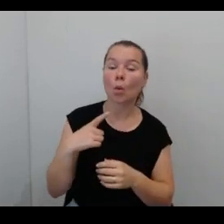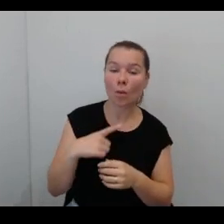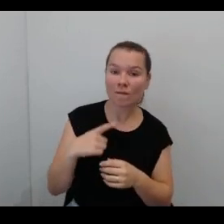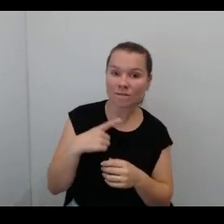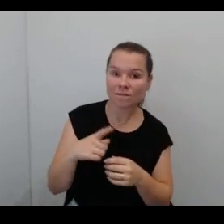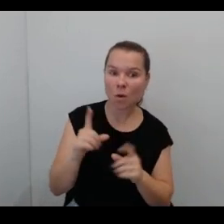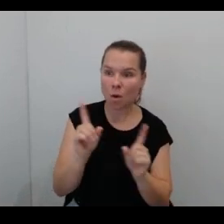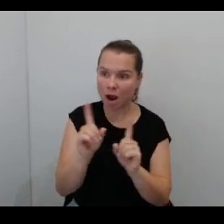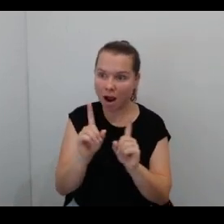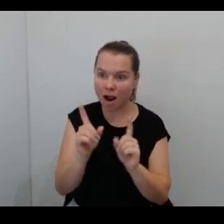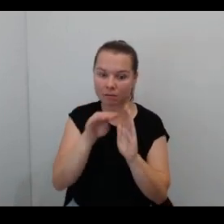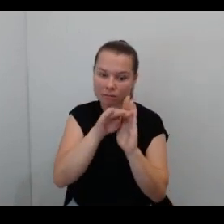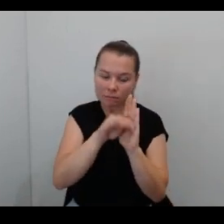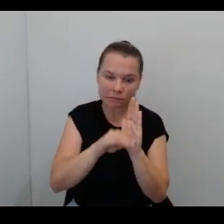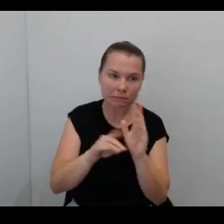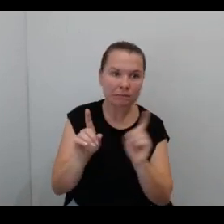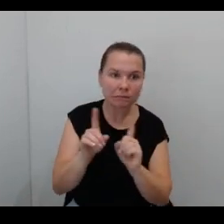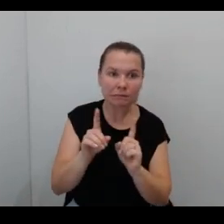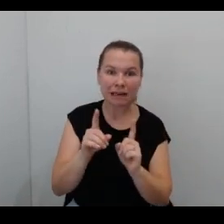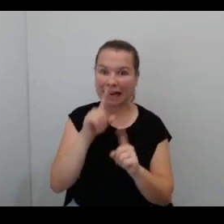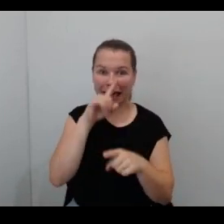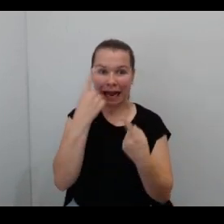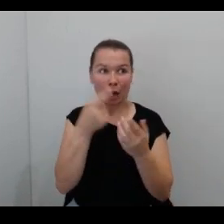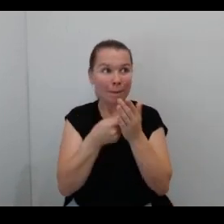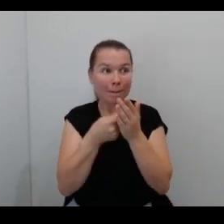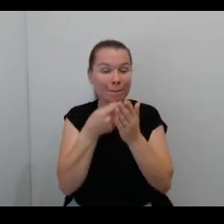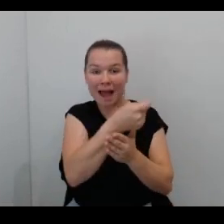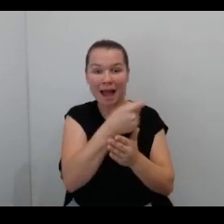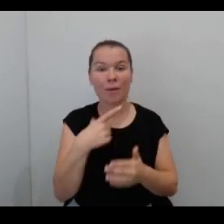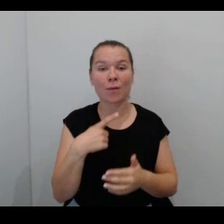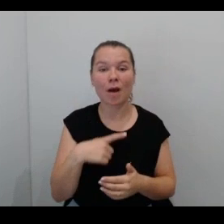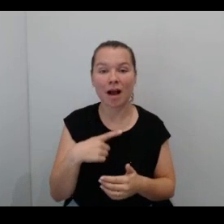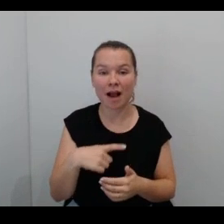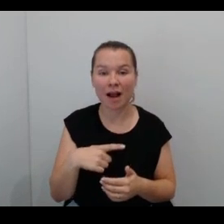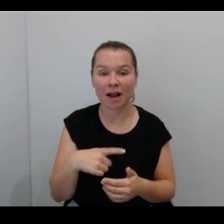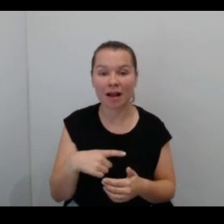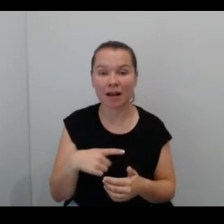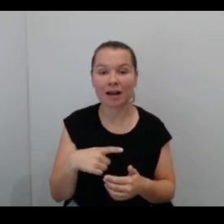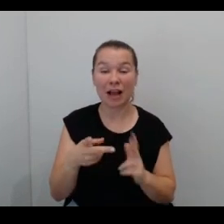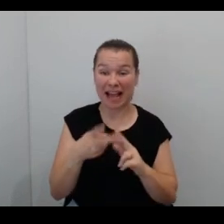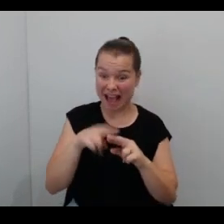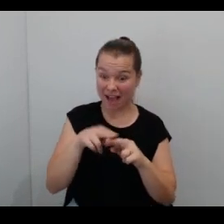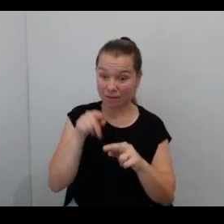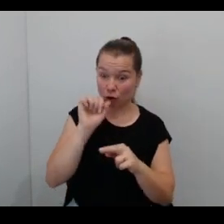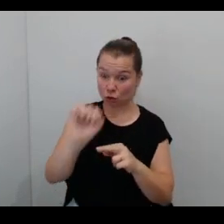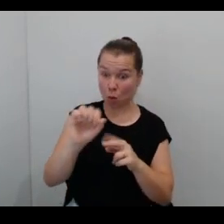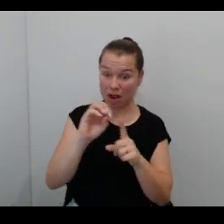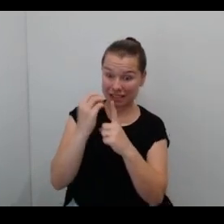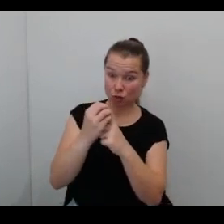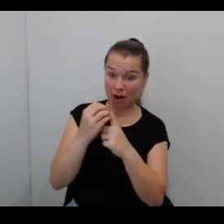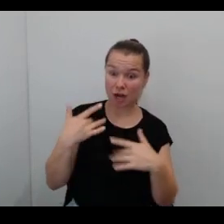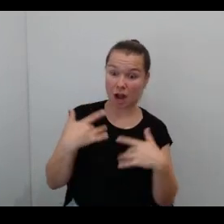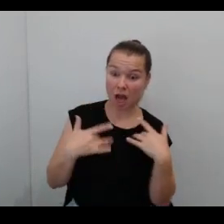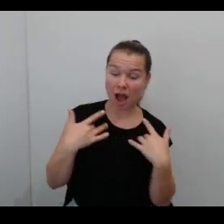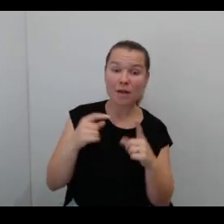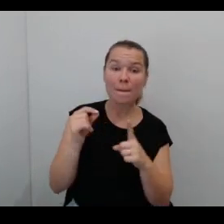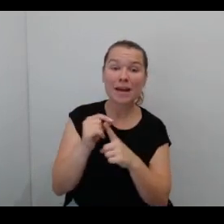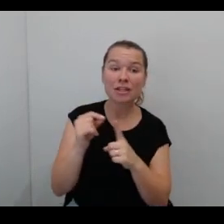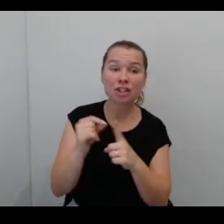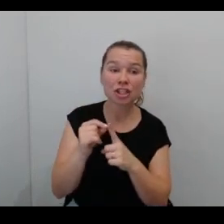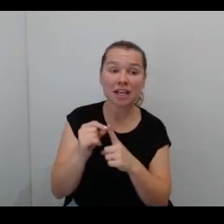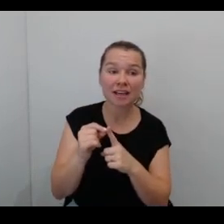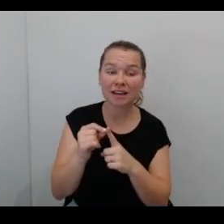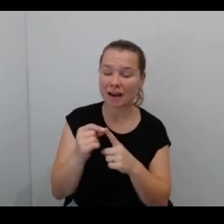inability to pay, obviously on a pension with not much money, no assets, there's not a real